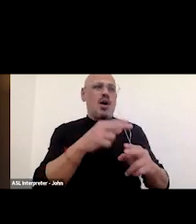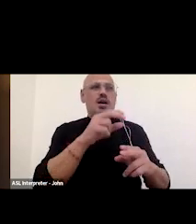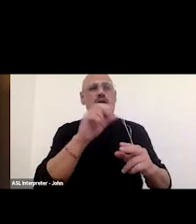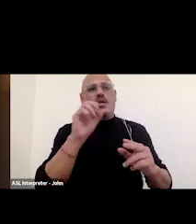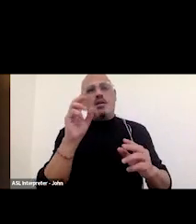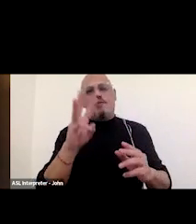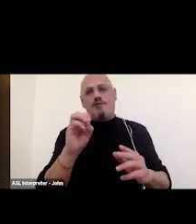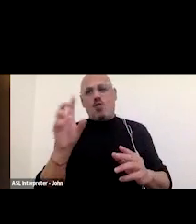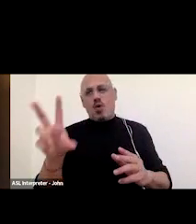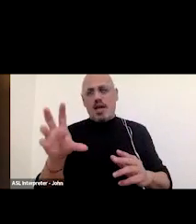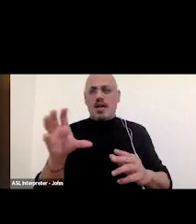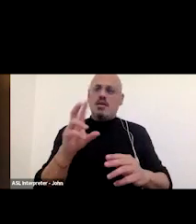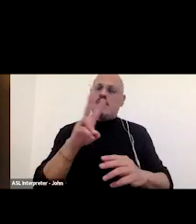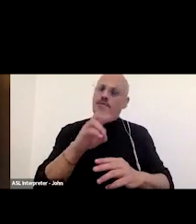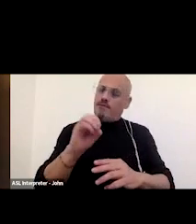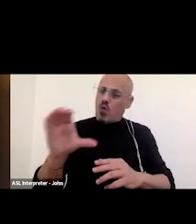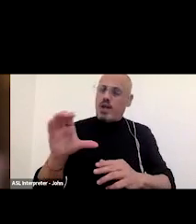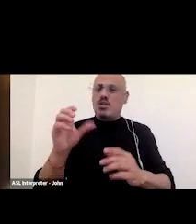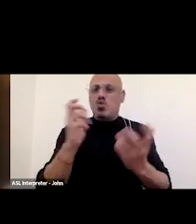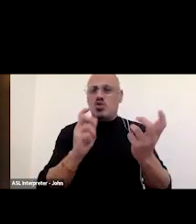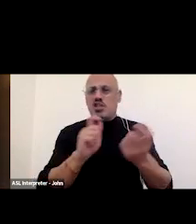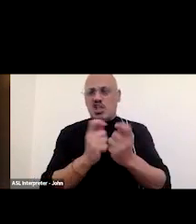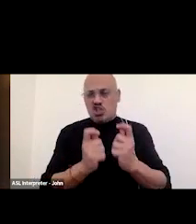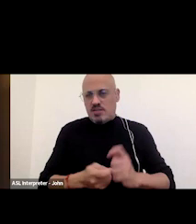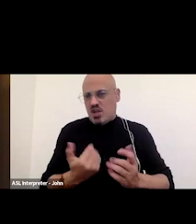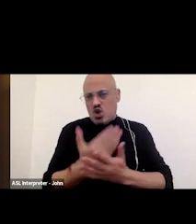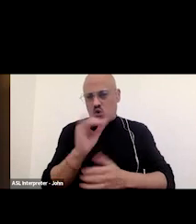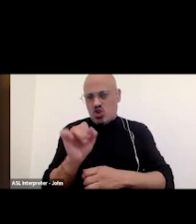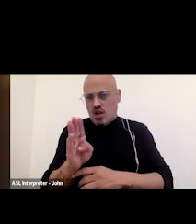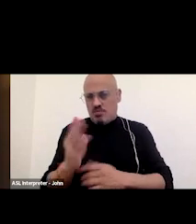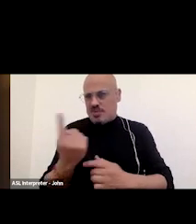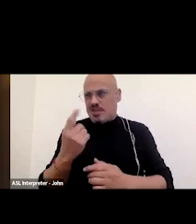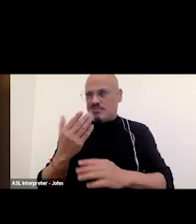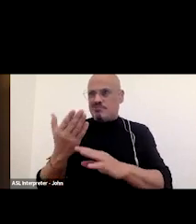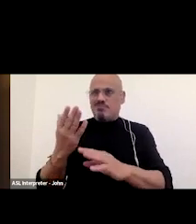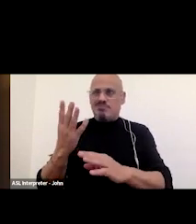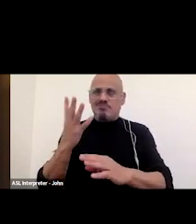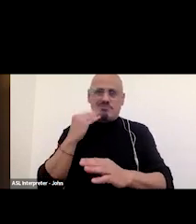to a new job to something that they may not have done in the past.